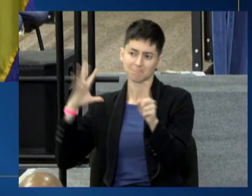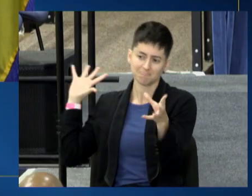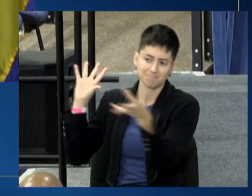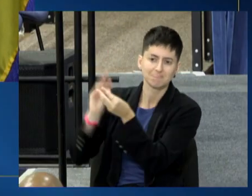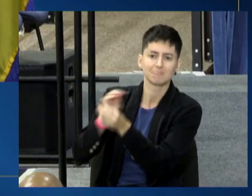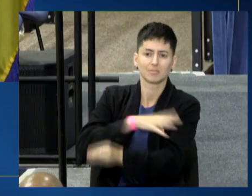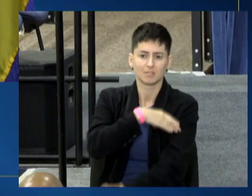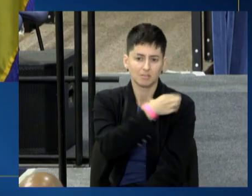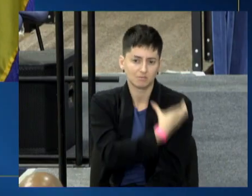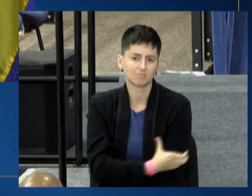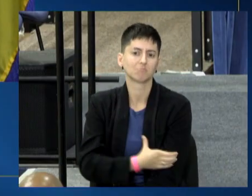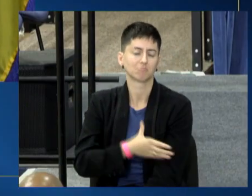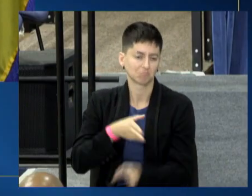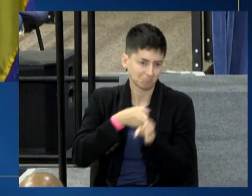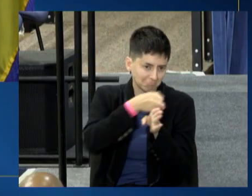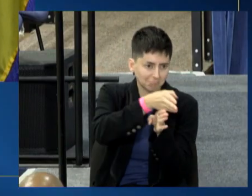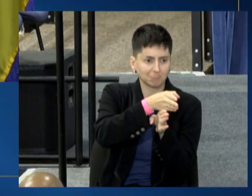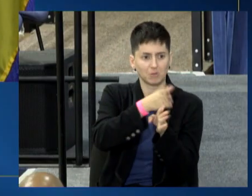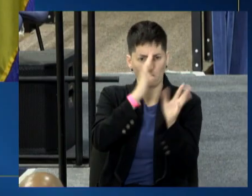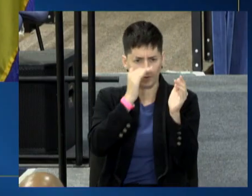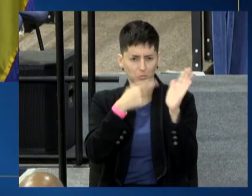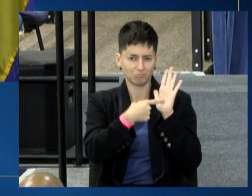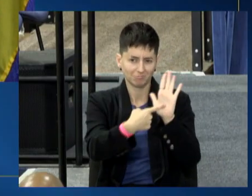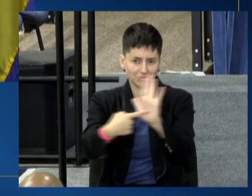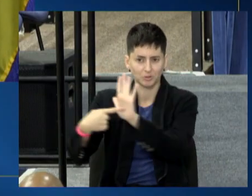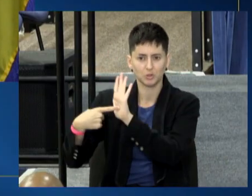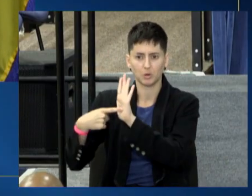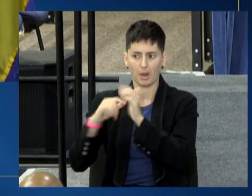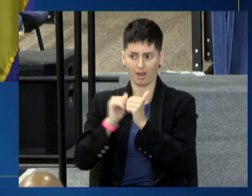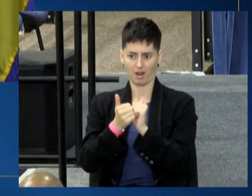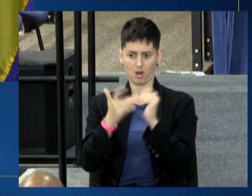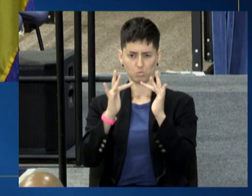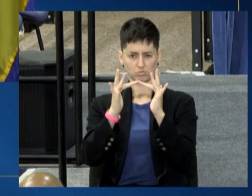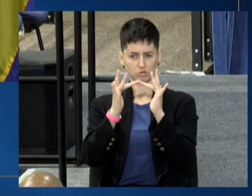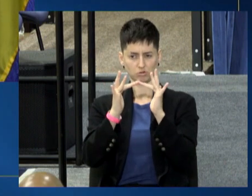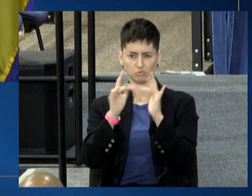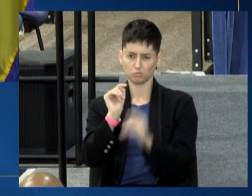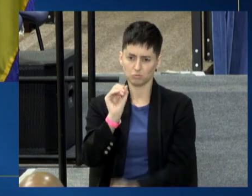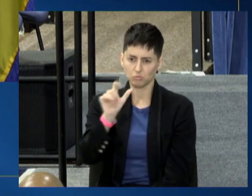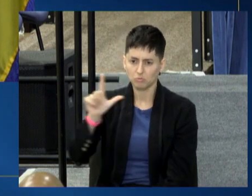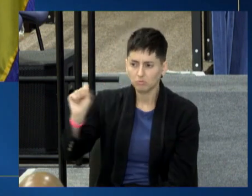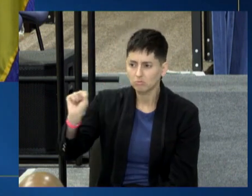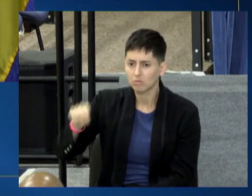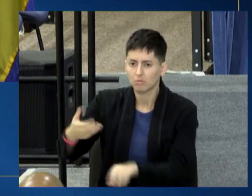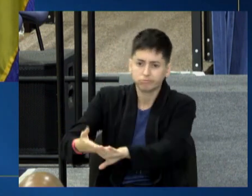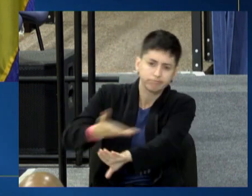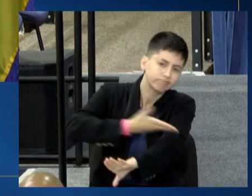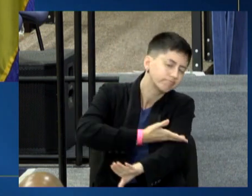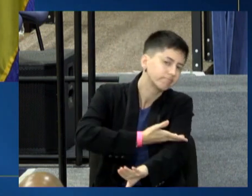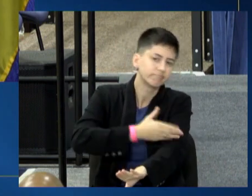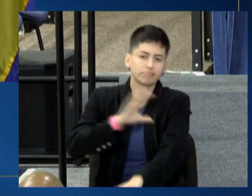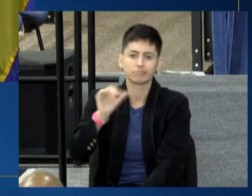illustrate the power of digital tools to improve the lives of people with cancer. So, I was on call